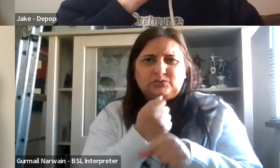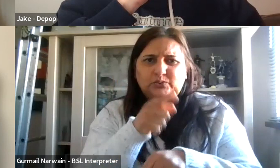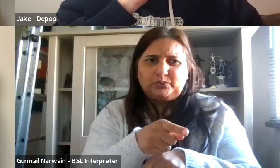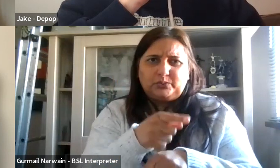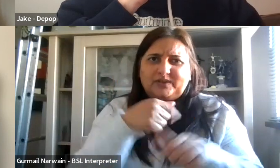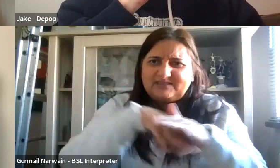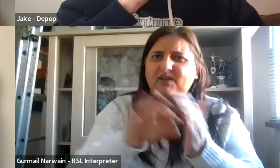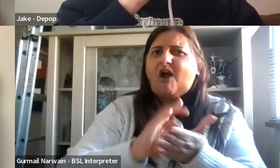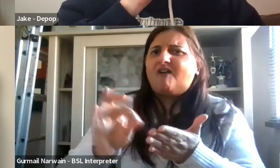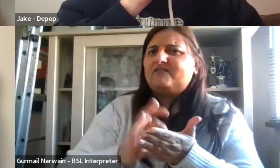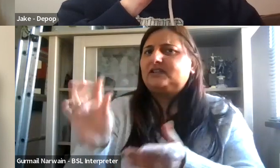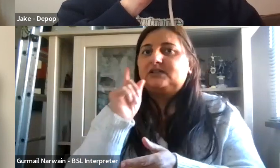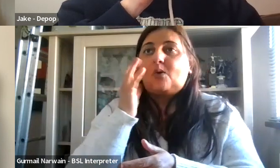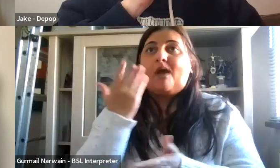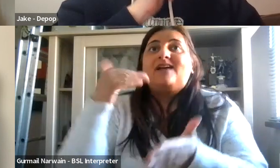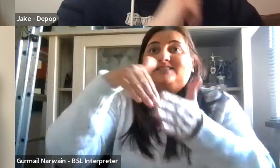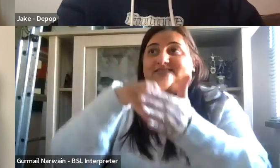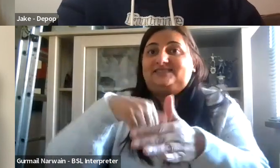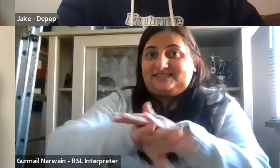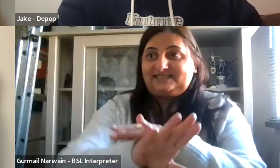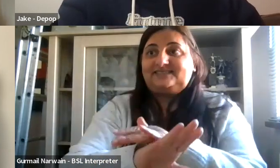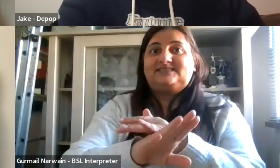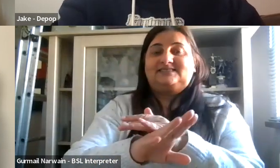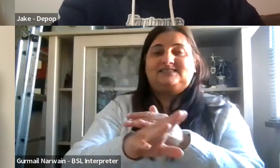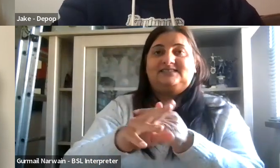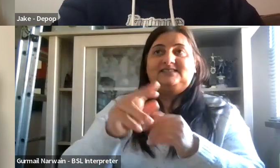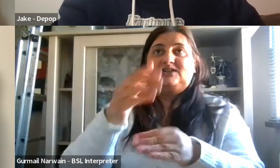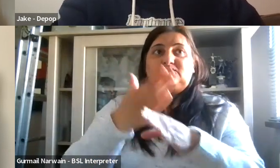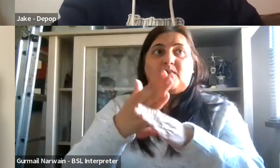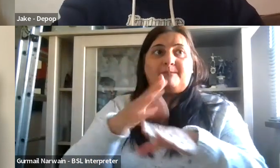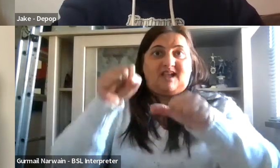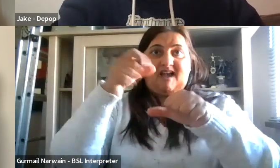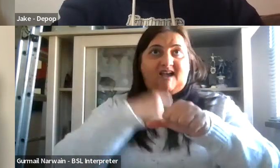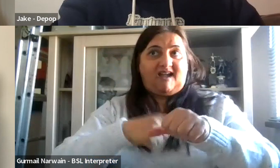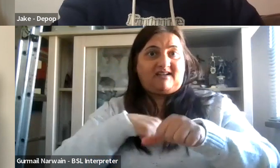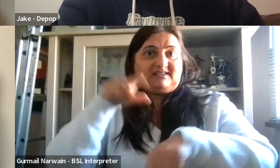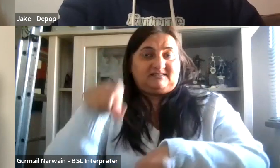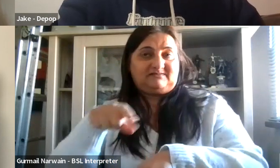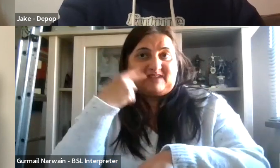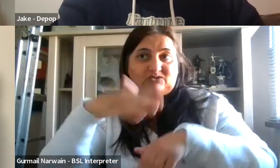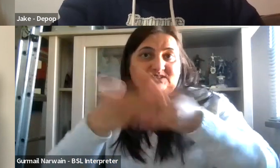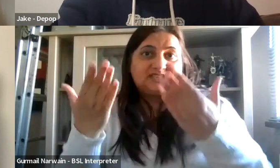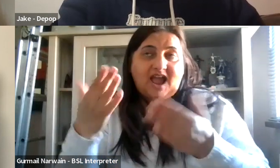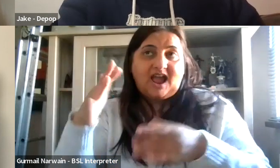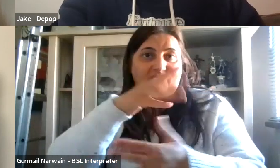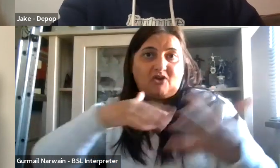office, right once we're there, once the candidate is in a role, you know, in that day to day environment? In the role in a day to day environment.